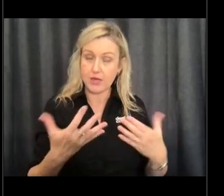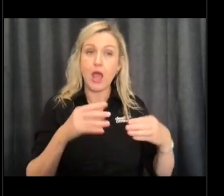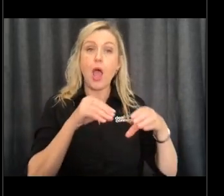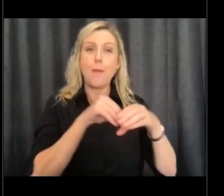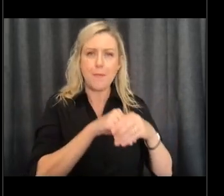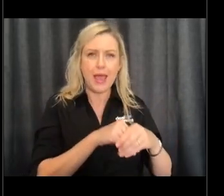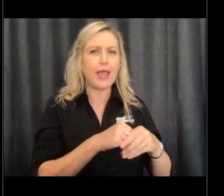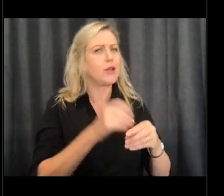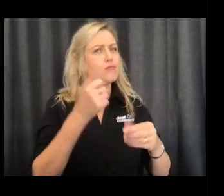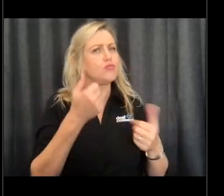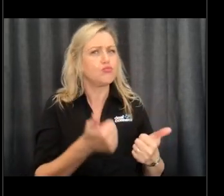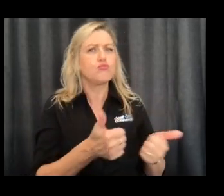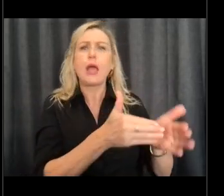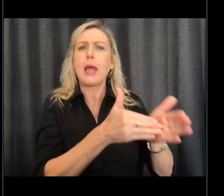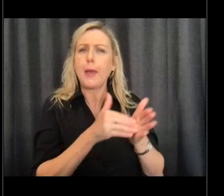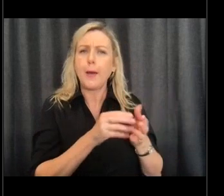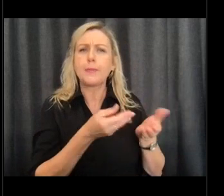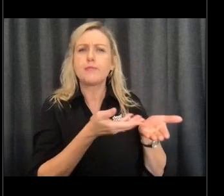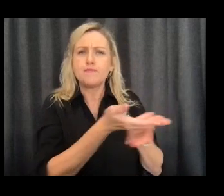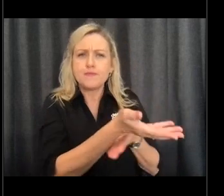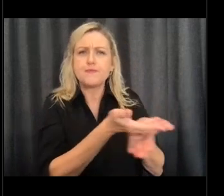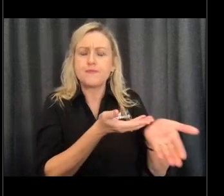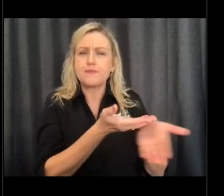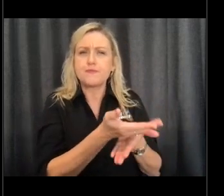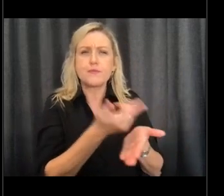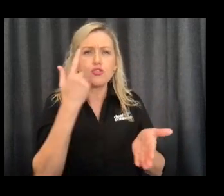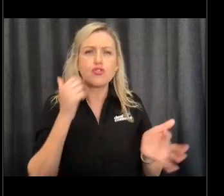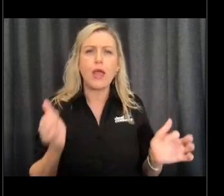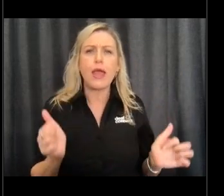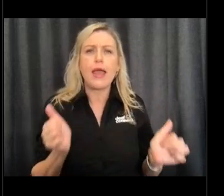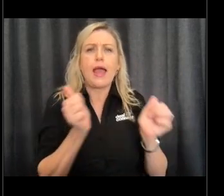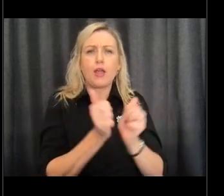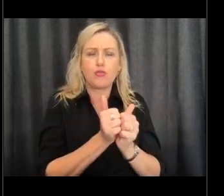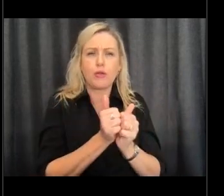out that works for everybody but it's important you have that discussion. Absolutely.